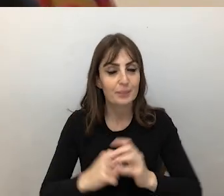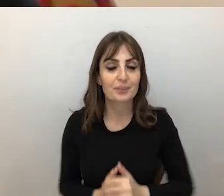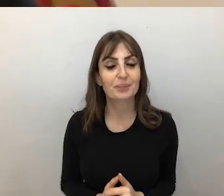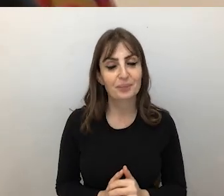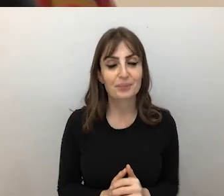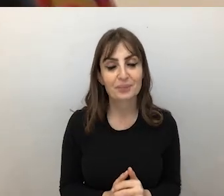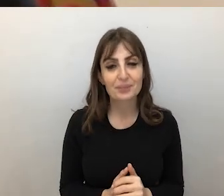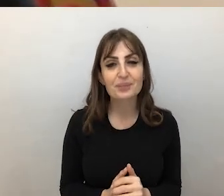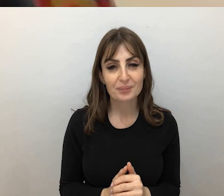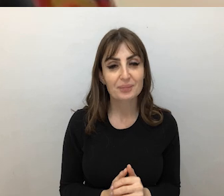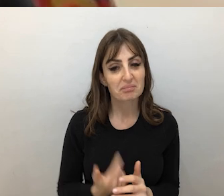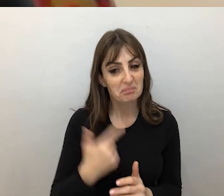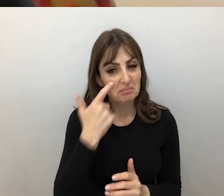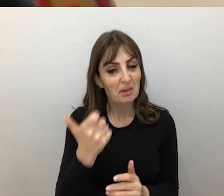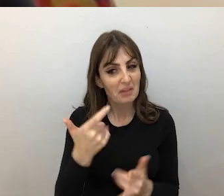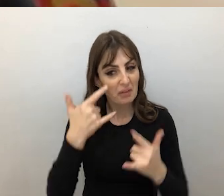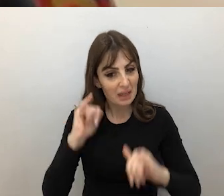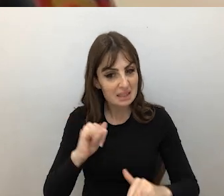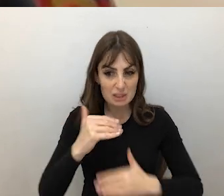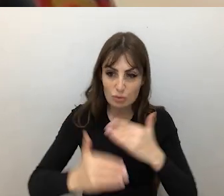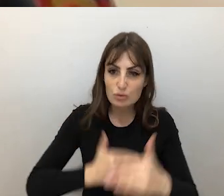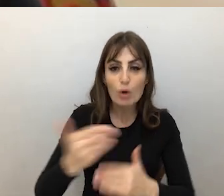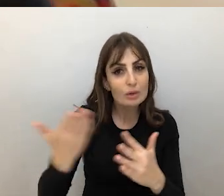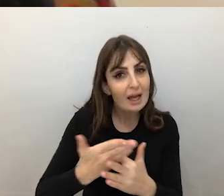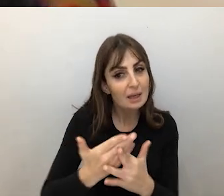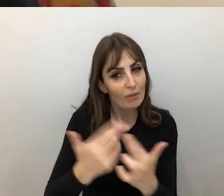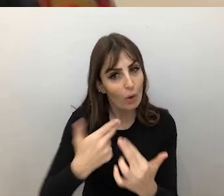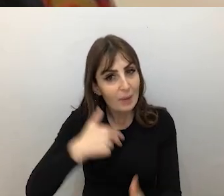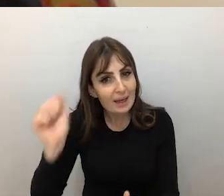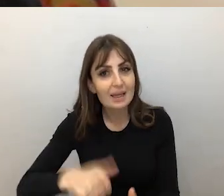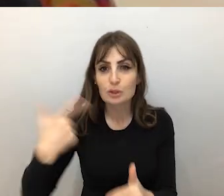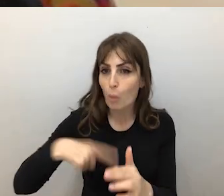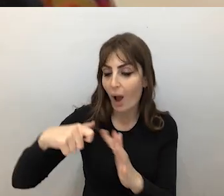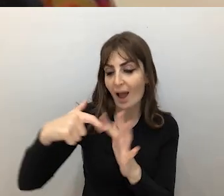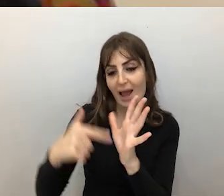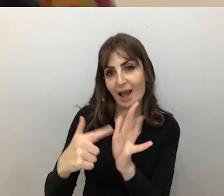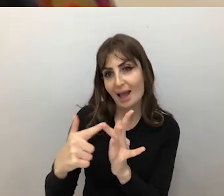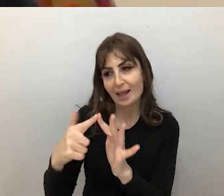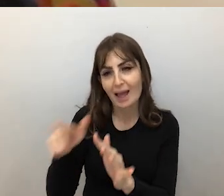I found the assessment process accessible to me because Katie was so helpful.